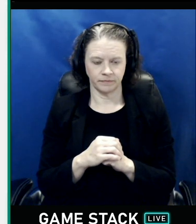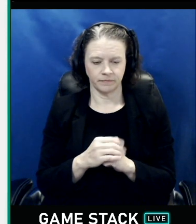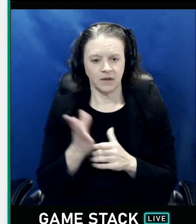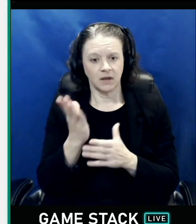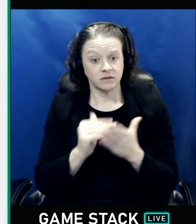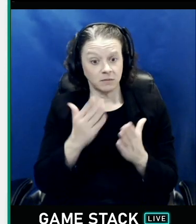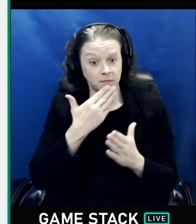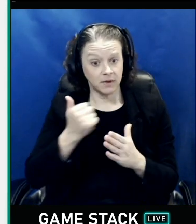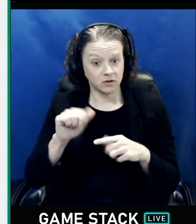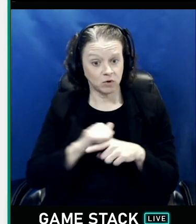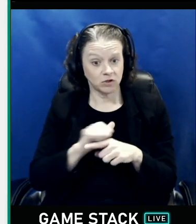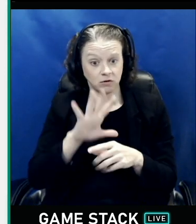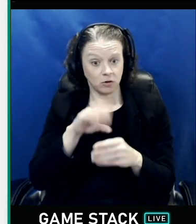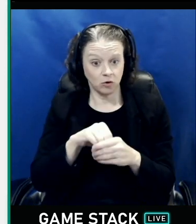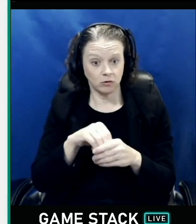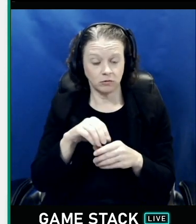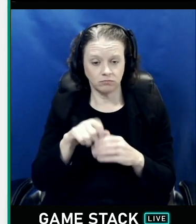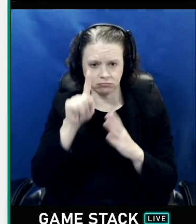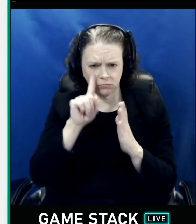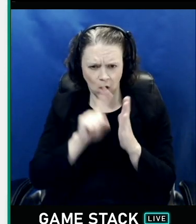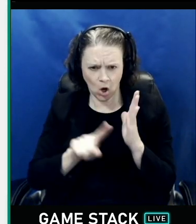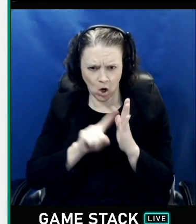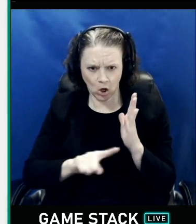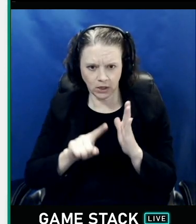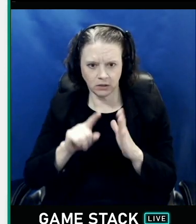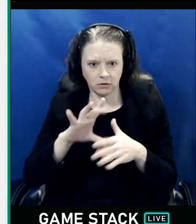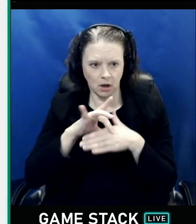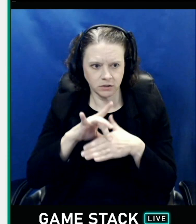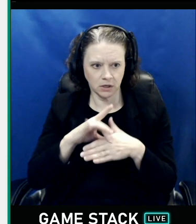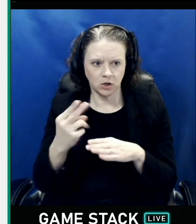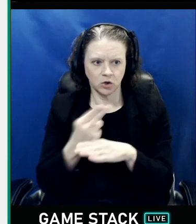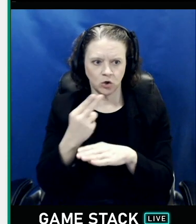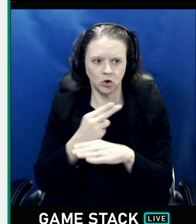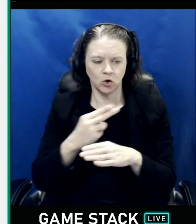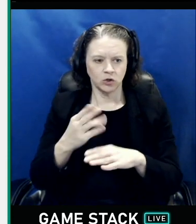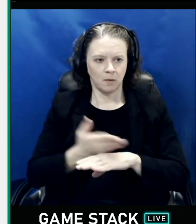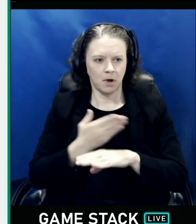Some best practices include audit content, use modern sync APIs, avoid false sharing,